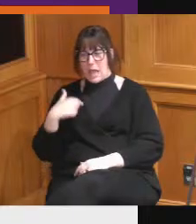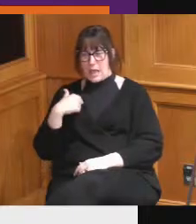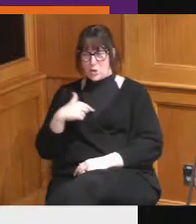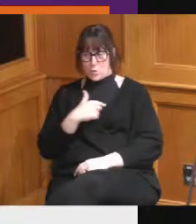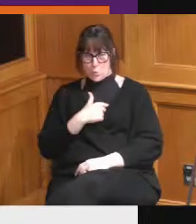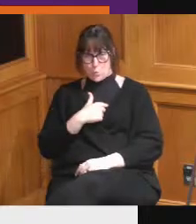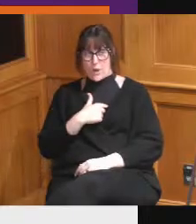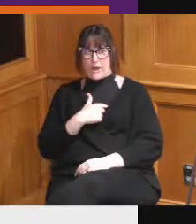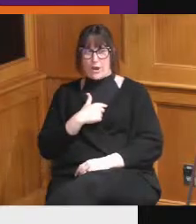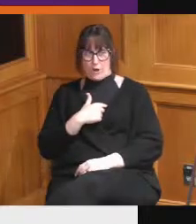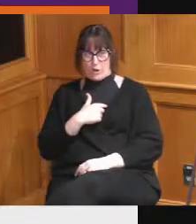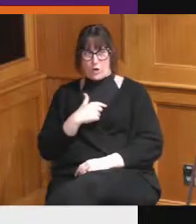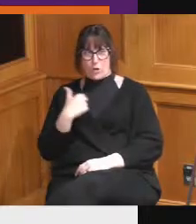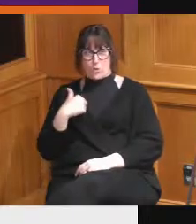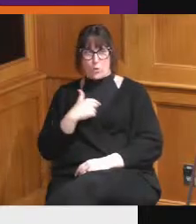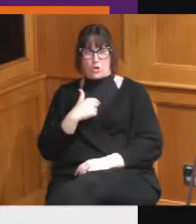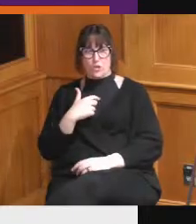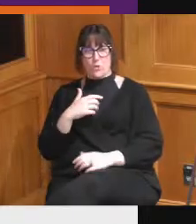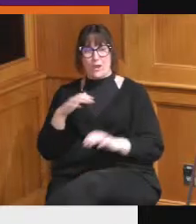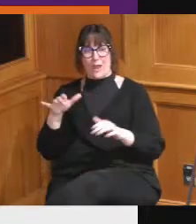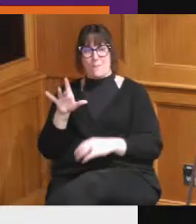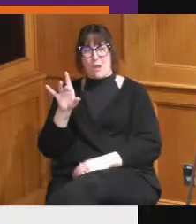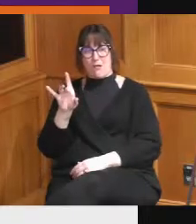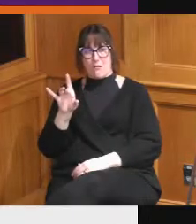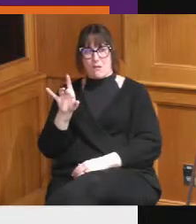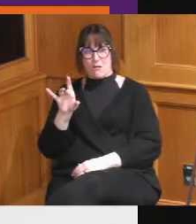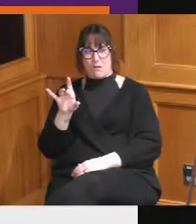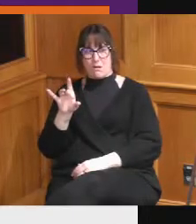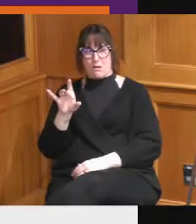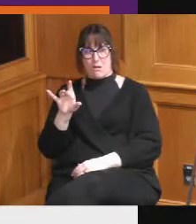a subsidy it's around $800,000 as an average loan amount give you a picture of like what we're also